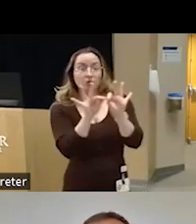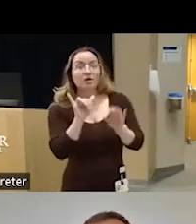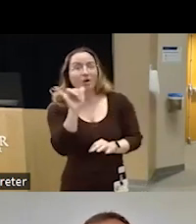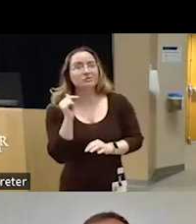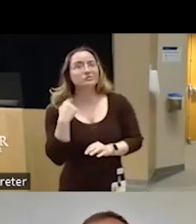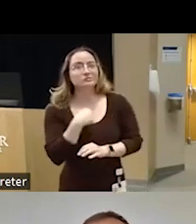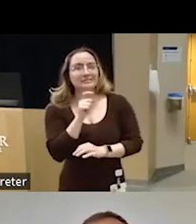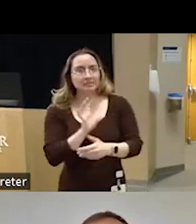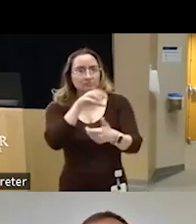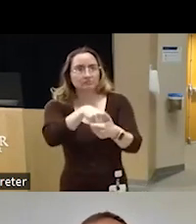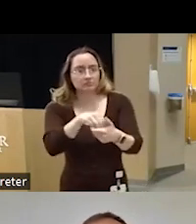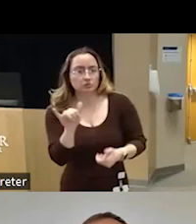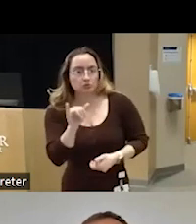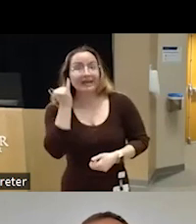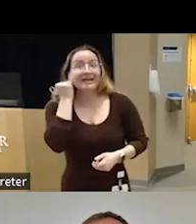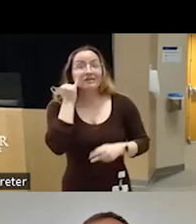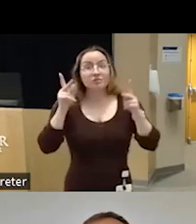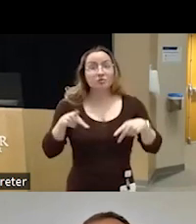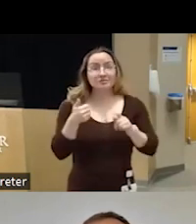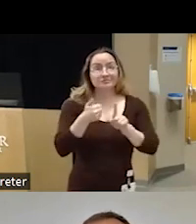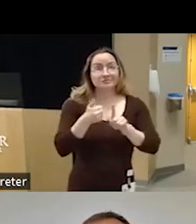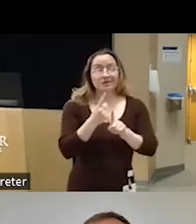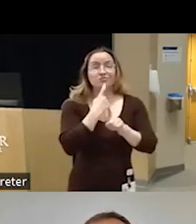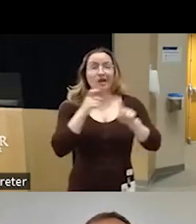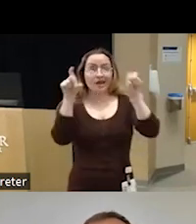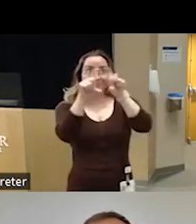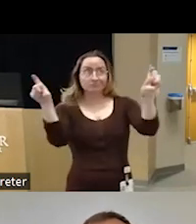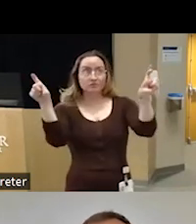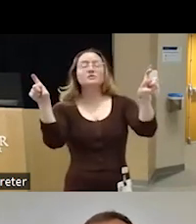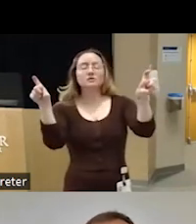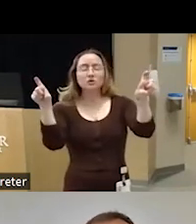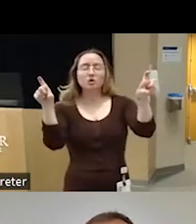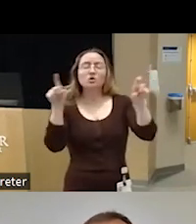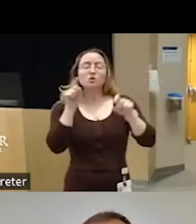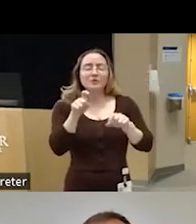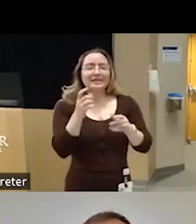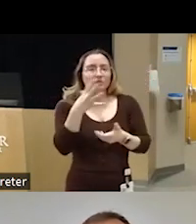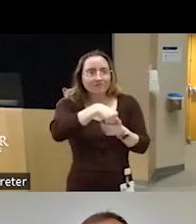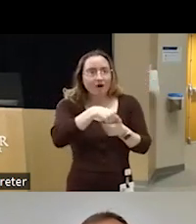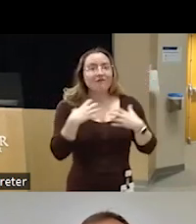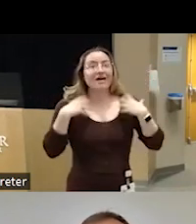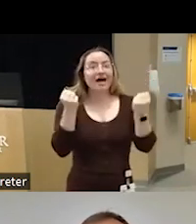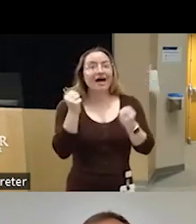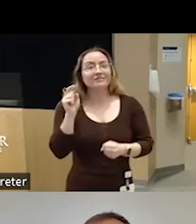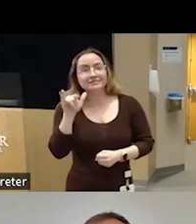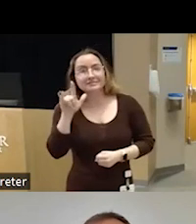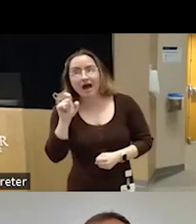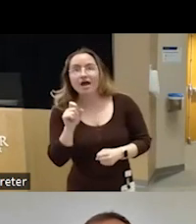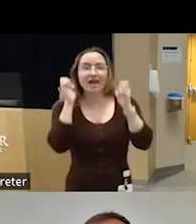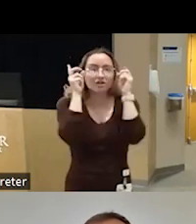people in the Red Zone, but also intensify healthy lifestyle interventions and education when they're in the yellow zone.